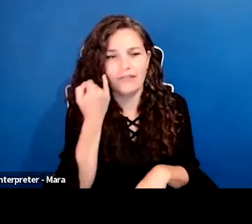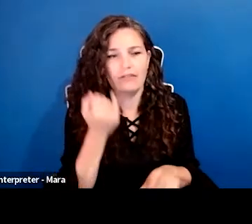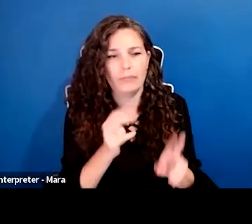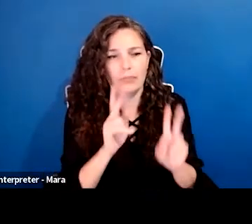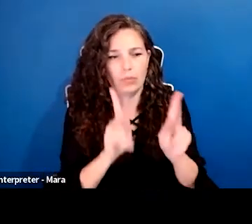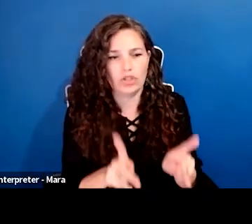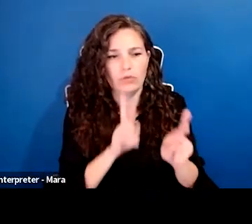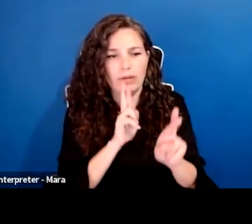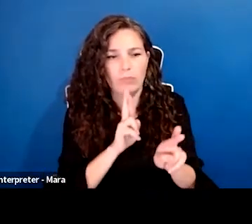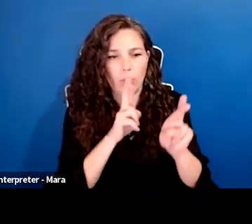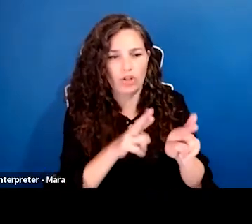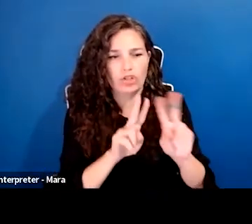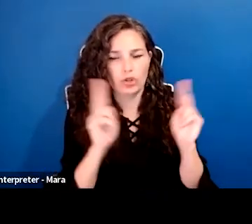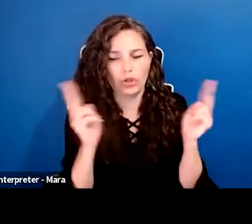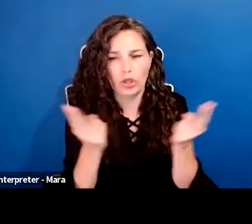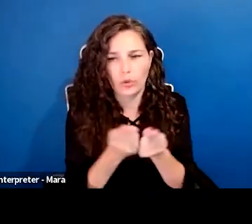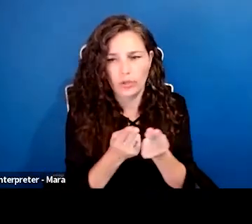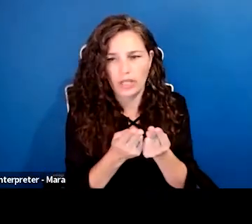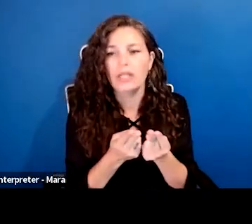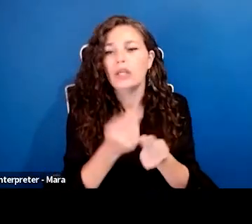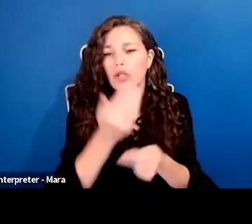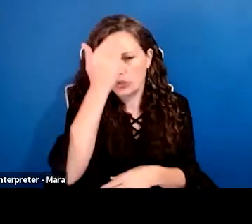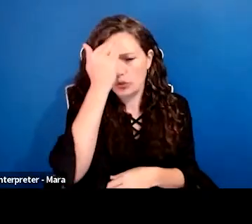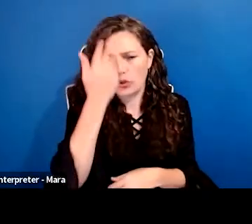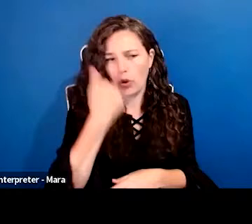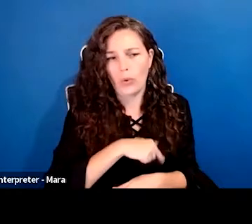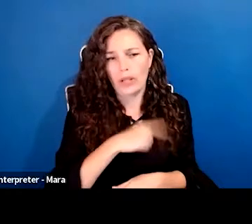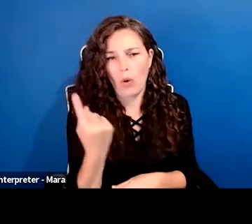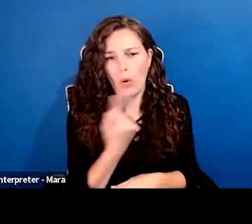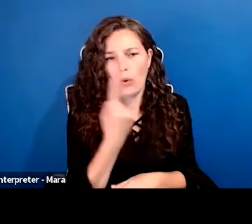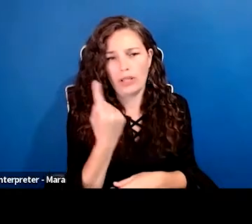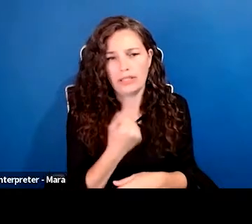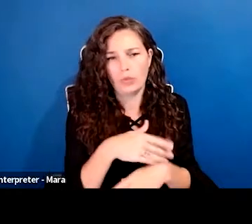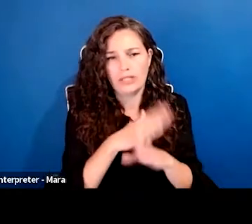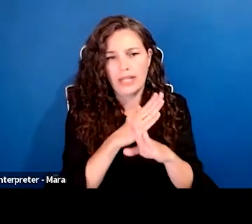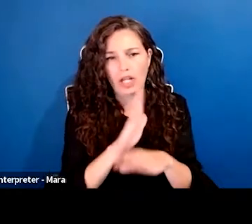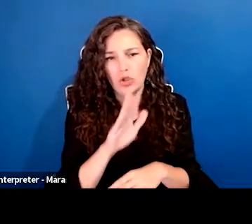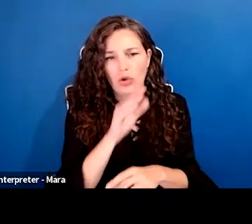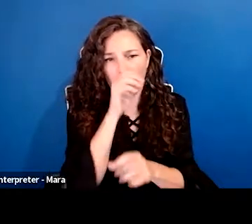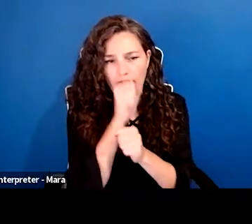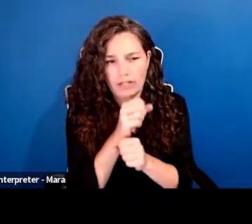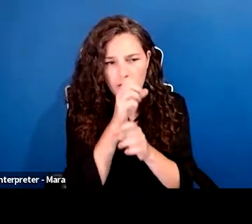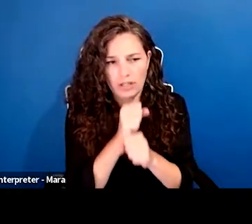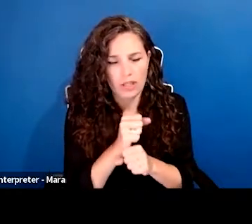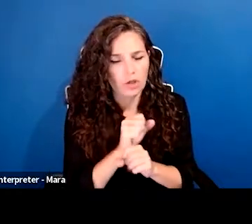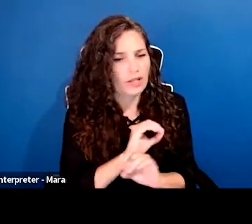So we, we will always protect your confidentiality and you have nothing to fear.